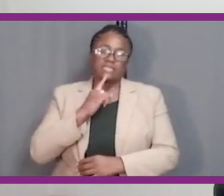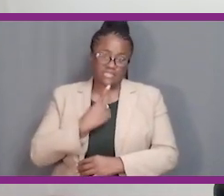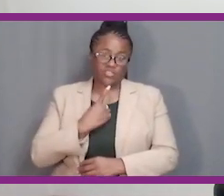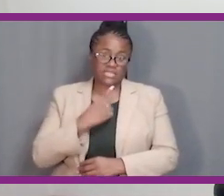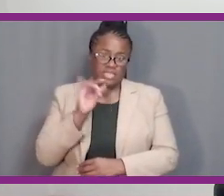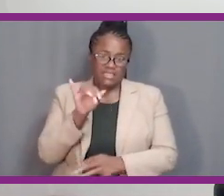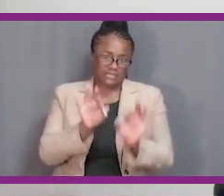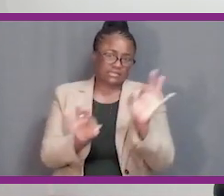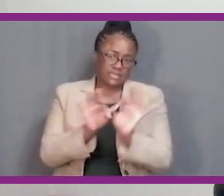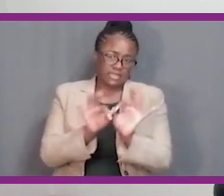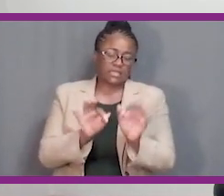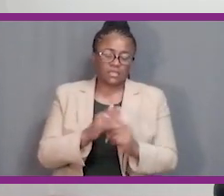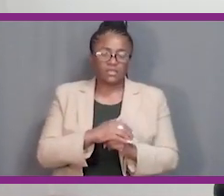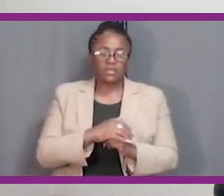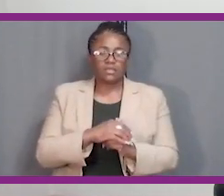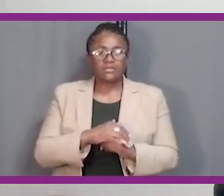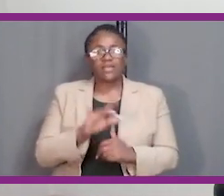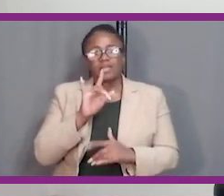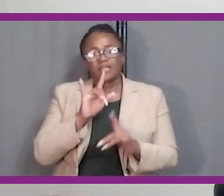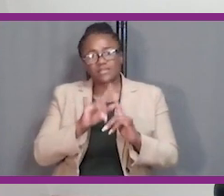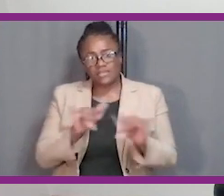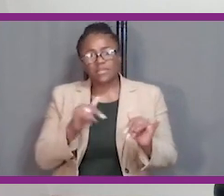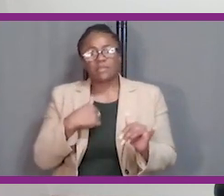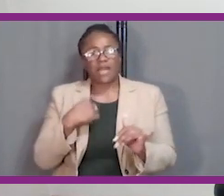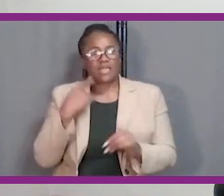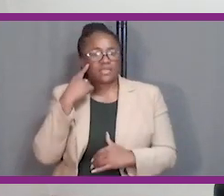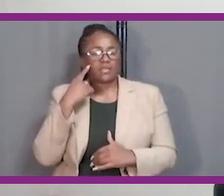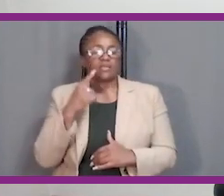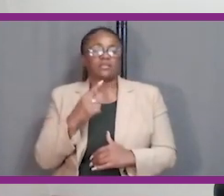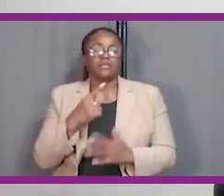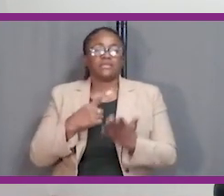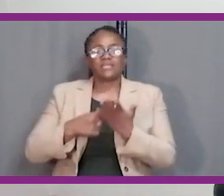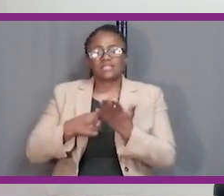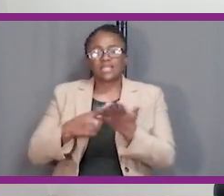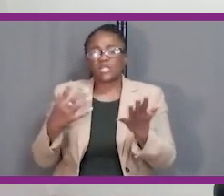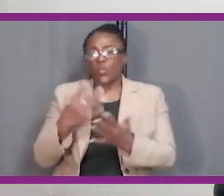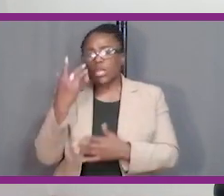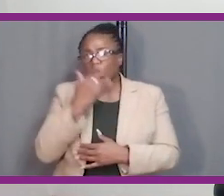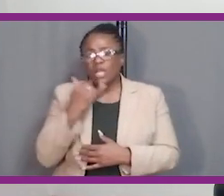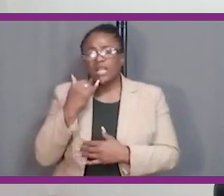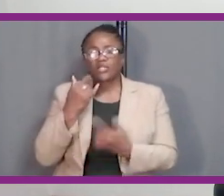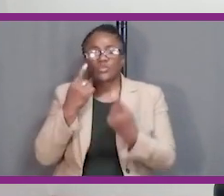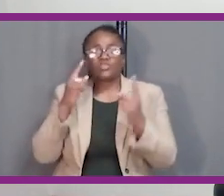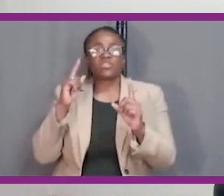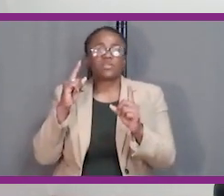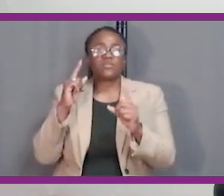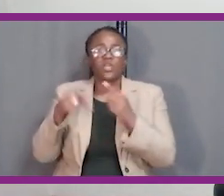like to achieve disability justice globally, a key part of disability justice says is one,